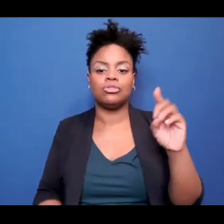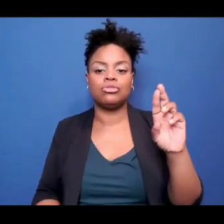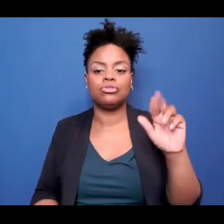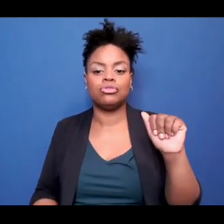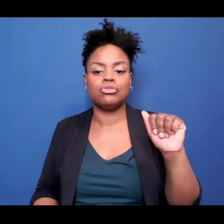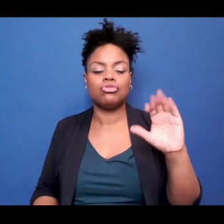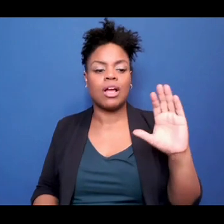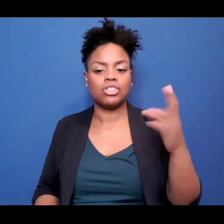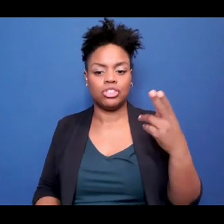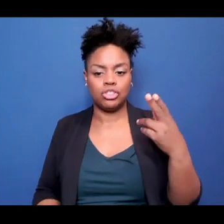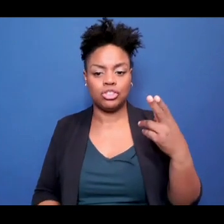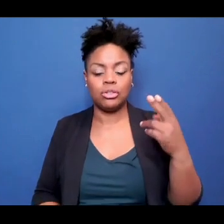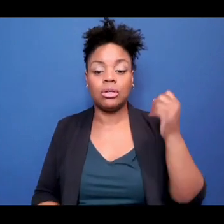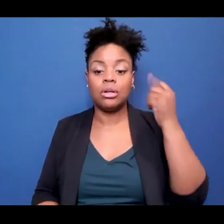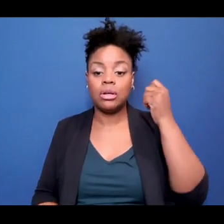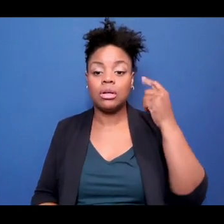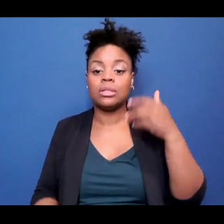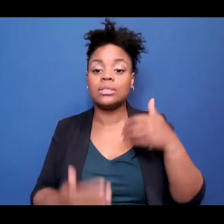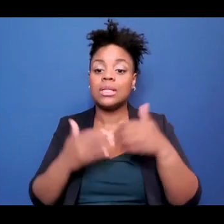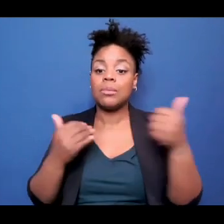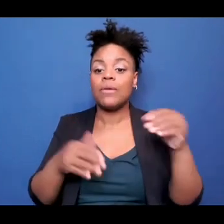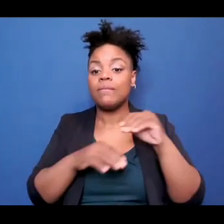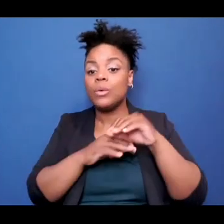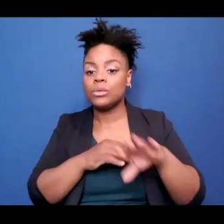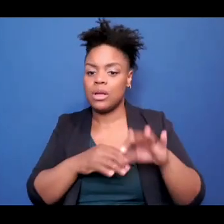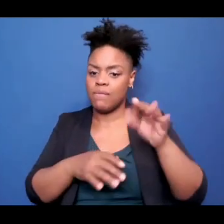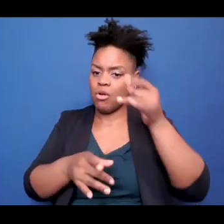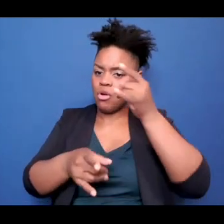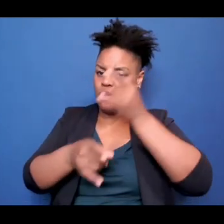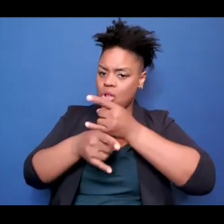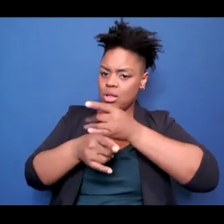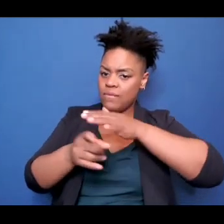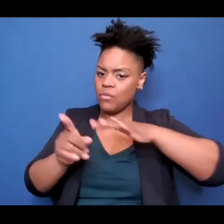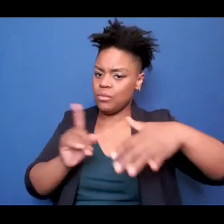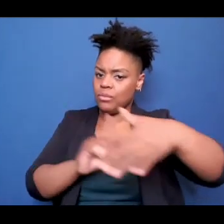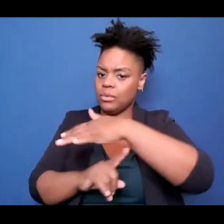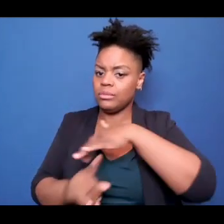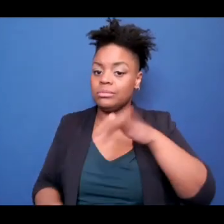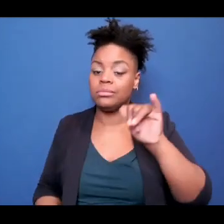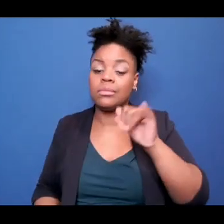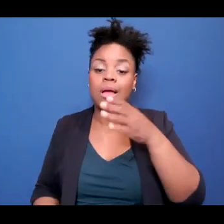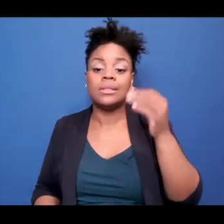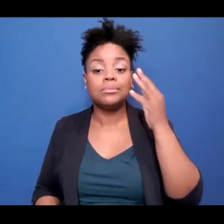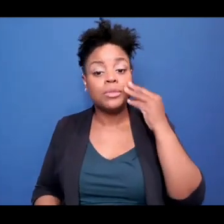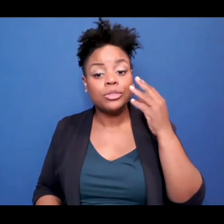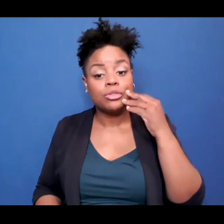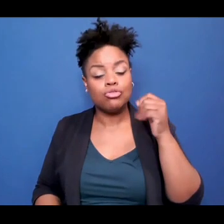PROJECT REACH WHICH WAS A STUDY OF THE SEPARATE INFLUENCES OF THE ALCOHOL ENVIRONMENT AND ALSO